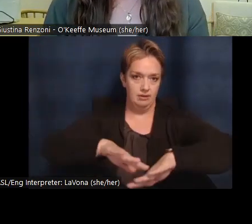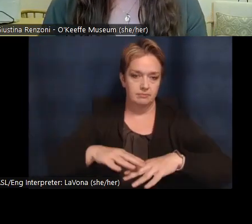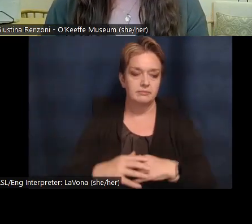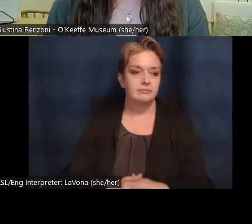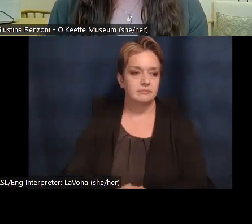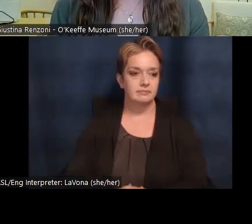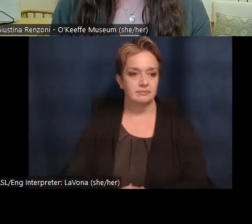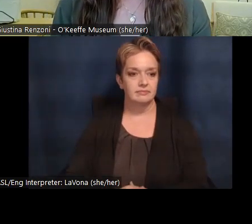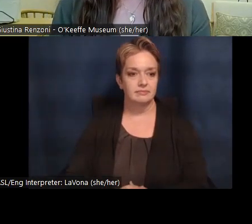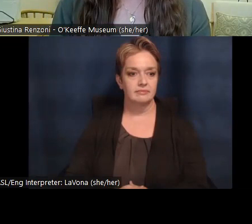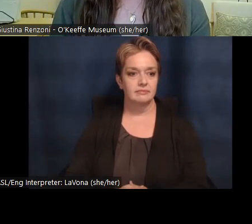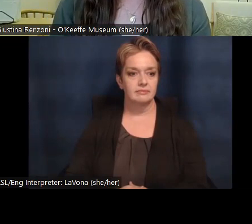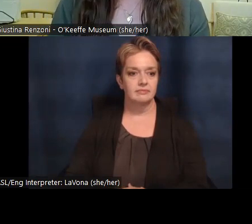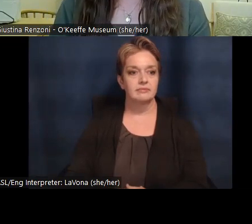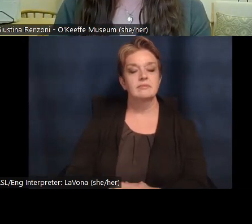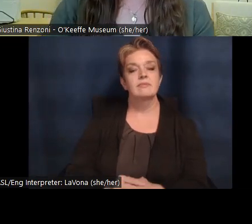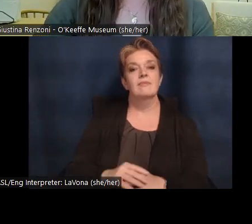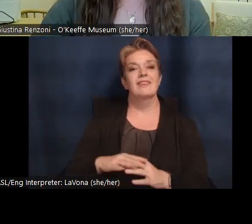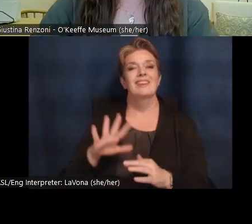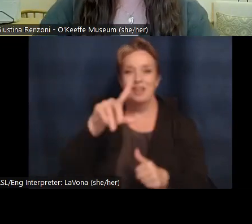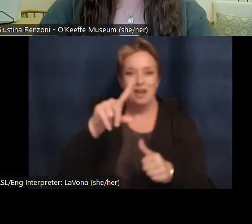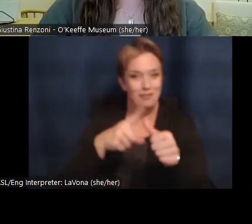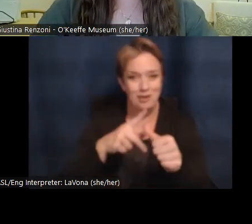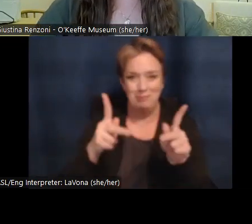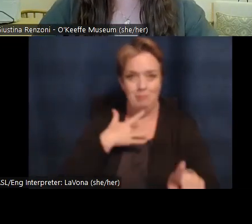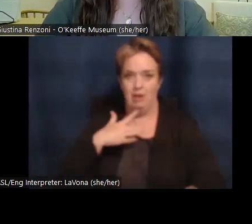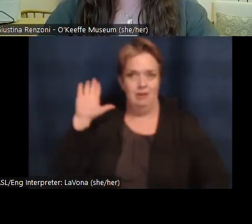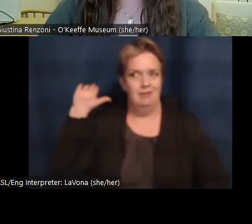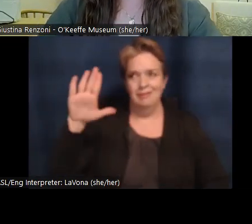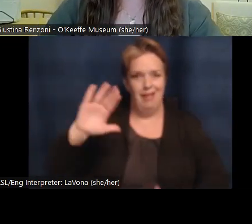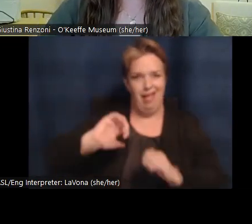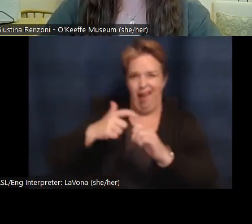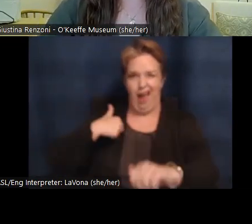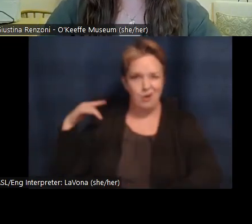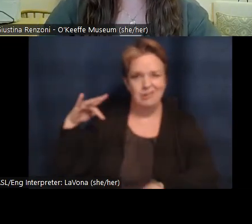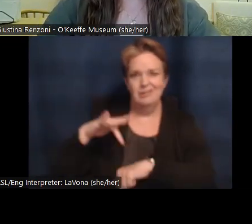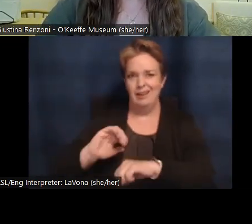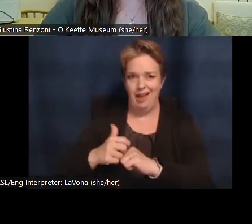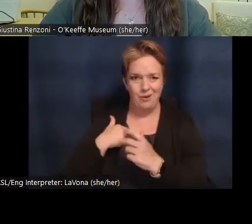So the first question many folks have is how to actually visit O'Keeffe's home and studio.